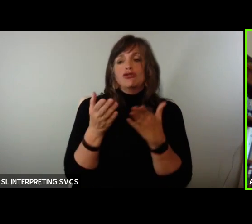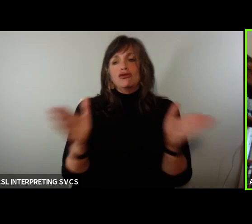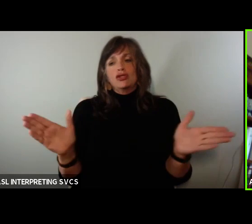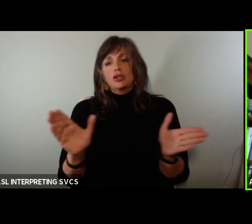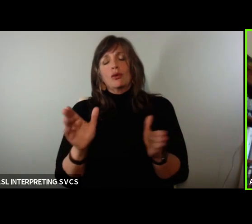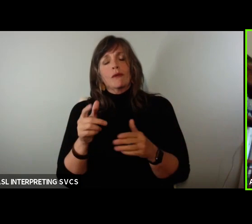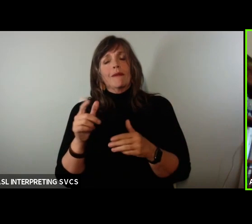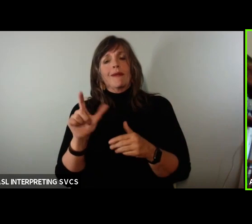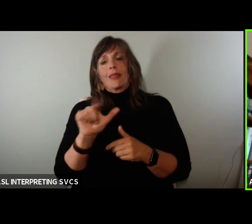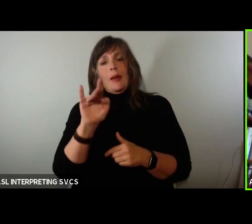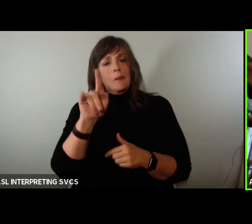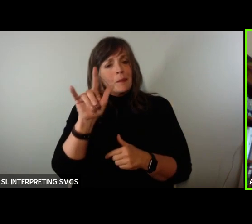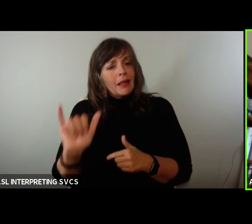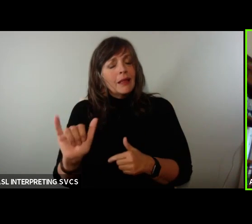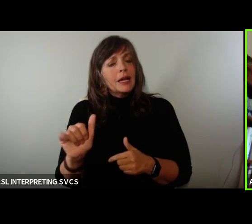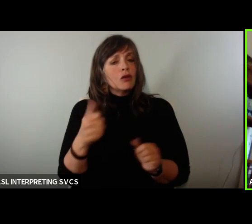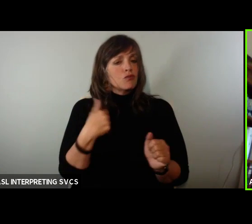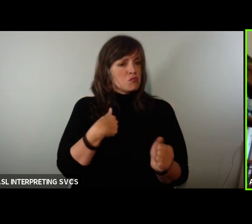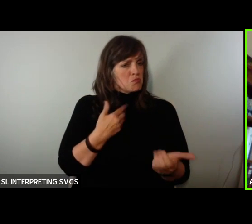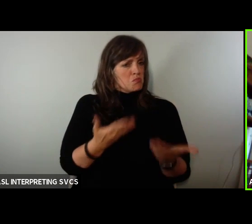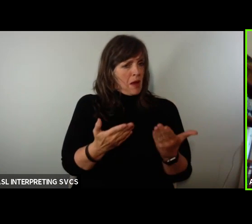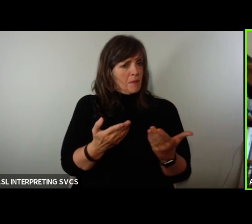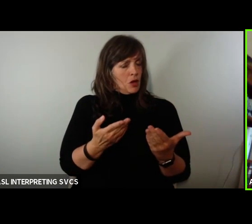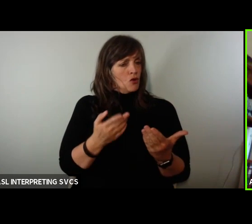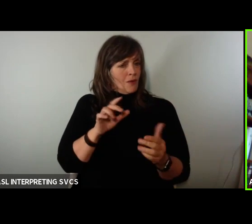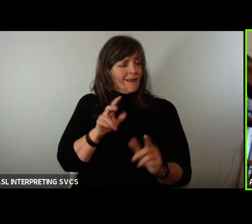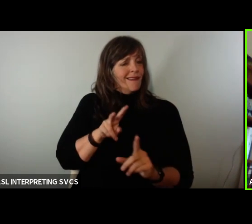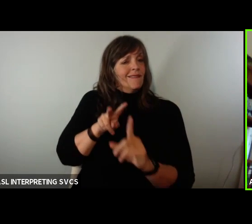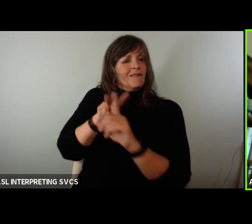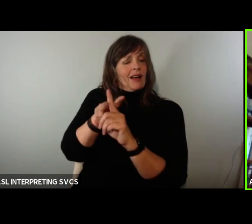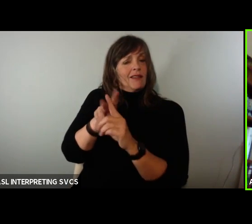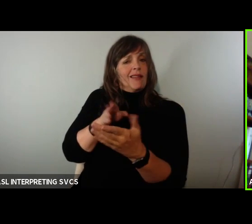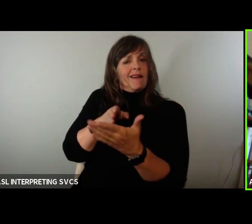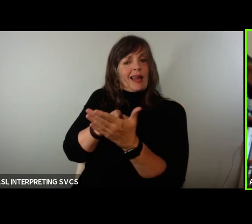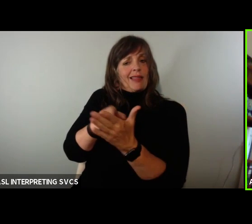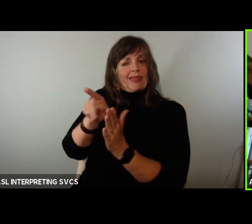that you can file a claim against your policy for lost business income